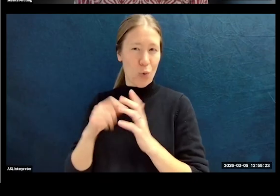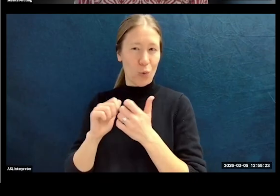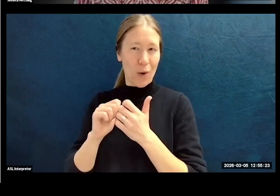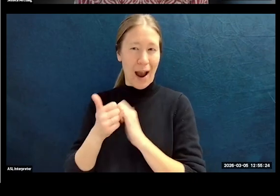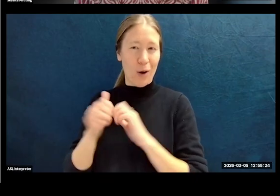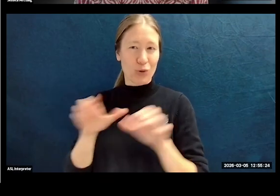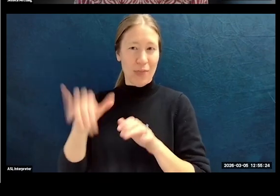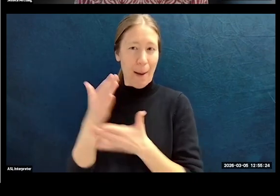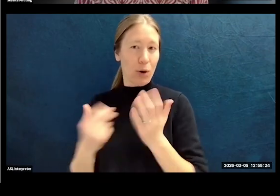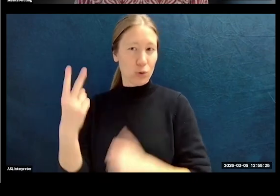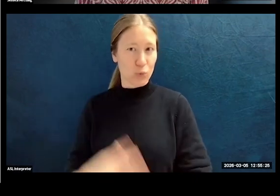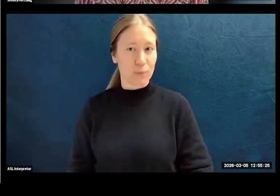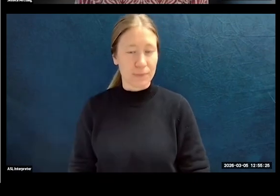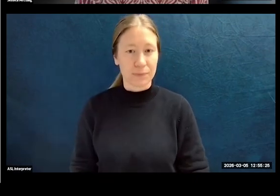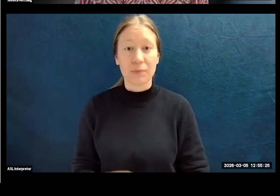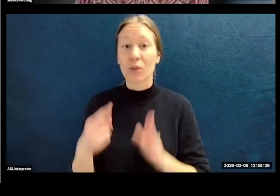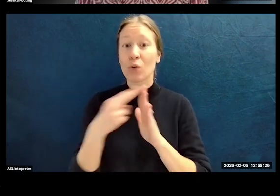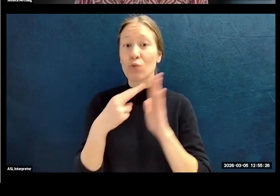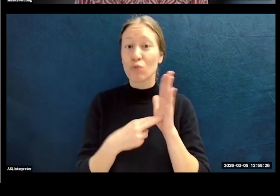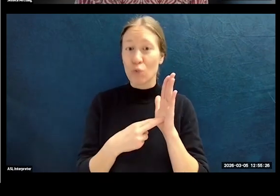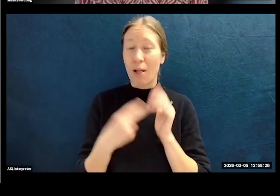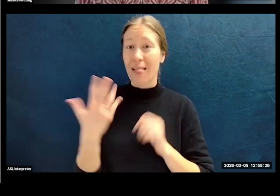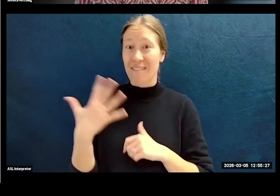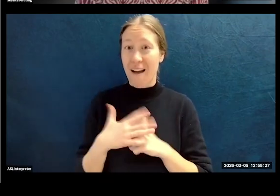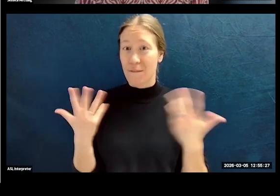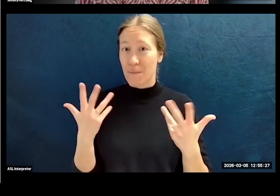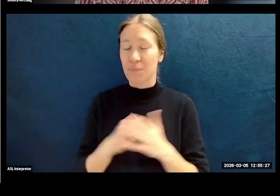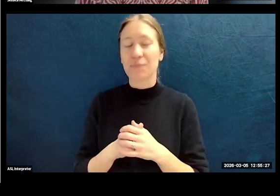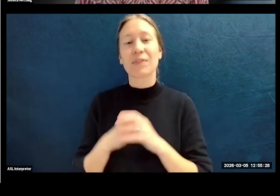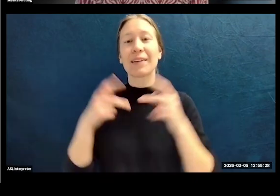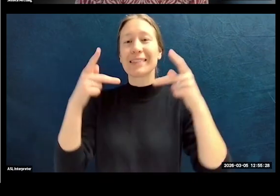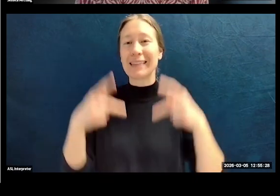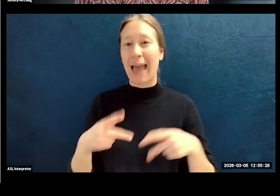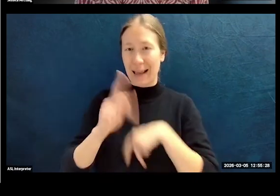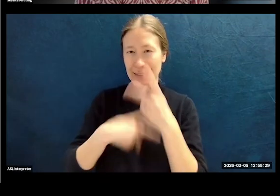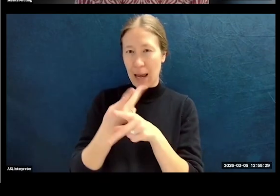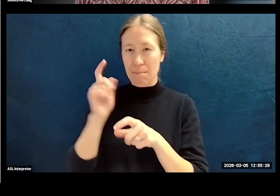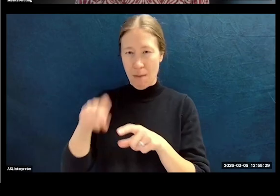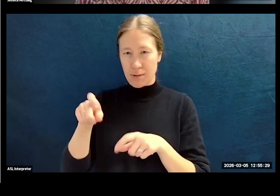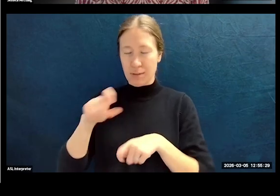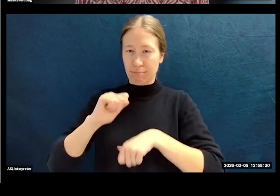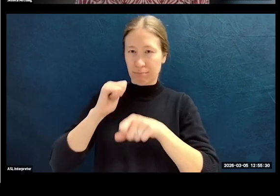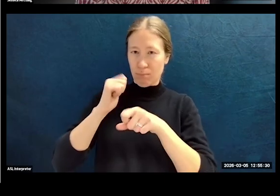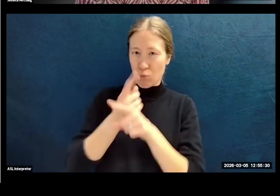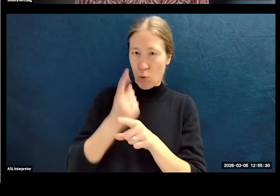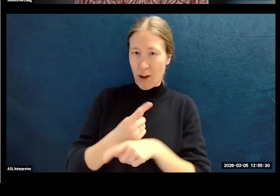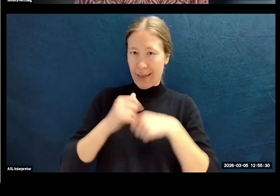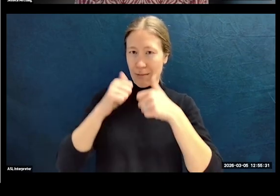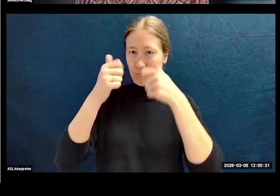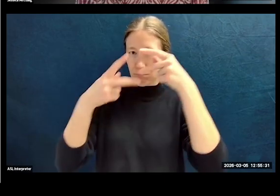Rule five is that tag types need to be placed in a logical hierarchy. Only some tags can be nested within